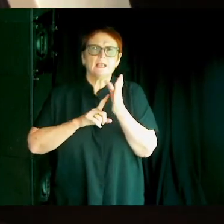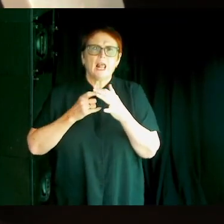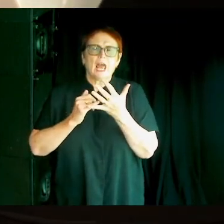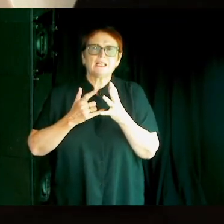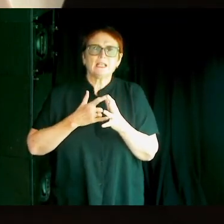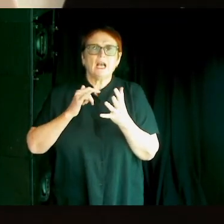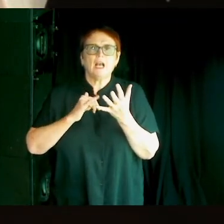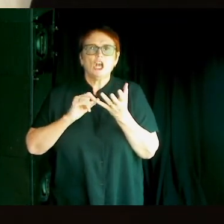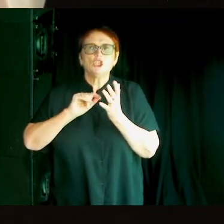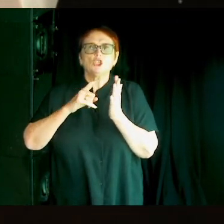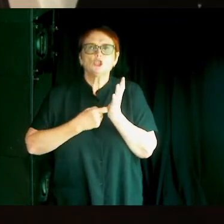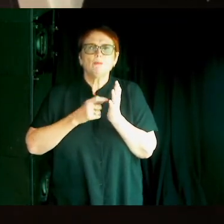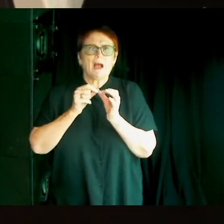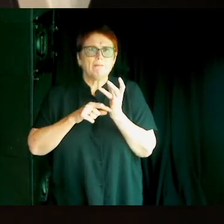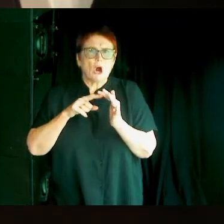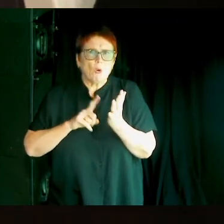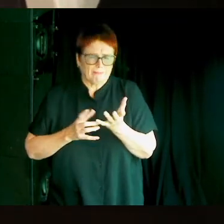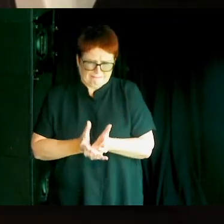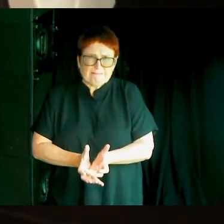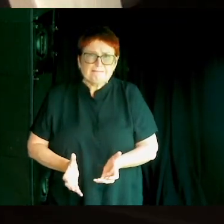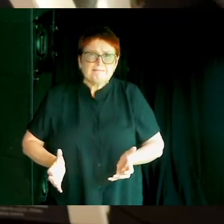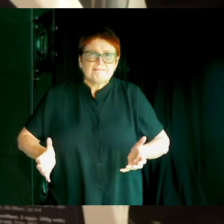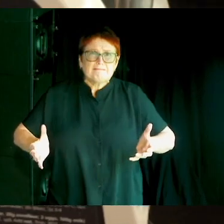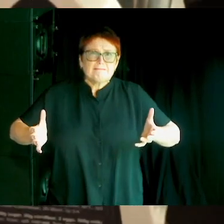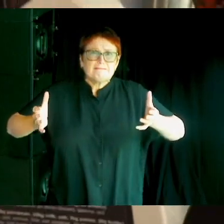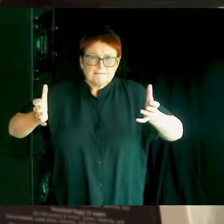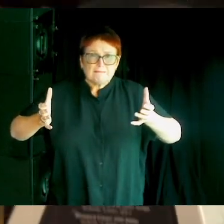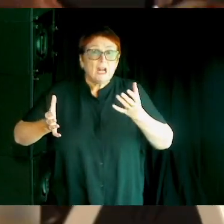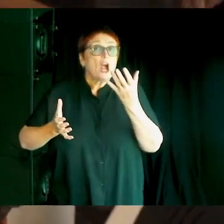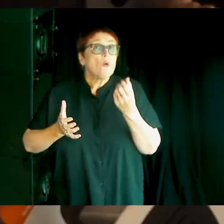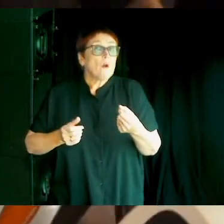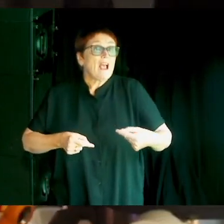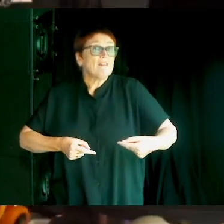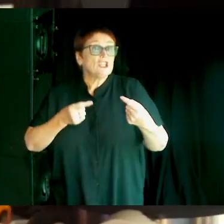okay because this is such a big bowl we do have laksa challenge at Emily Yeoh so this is